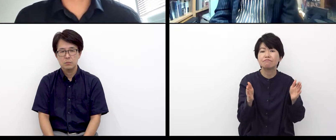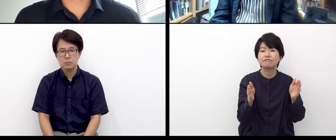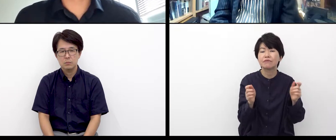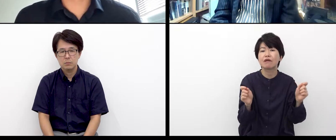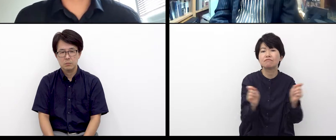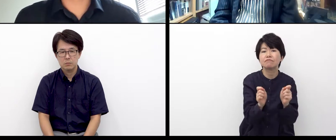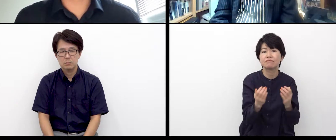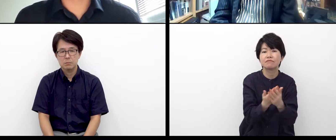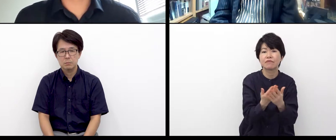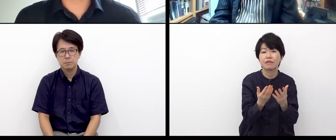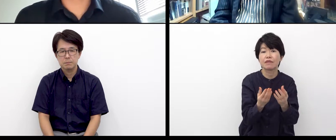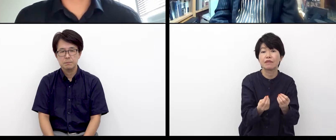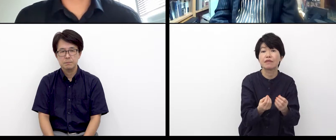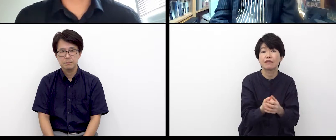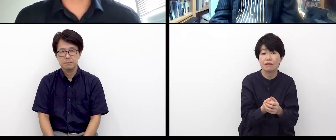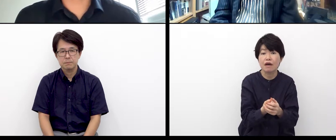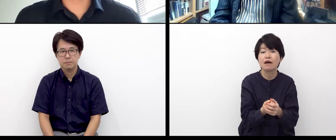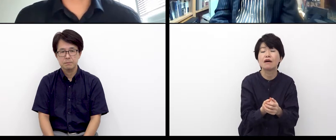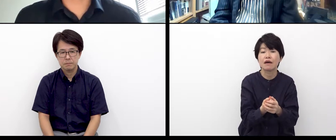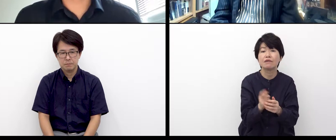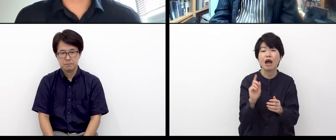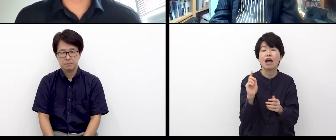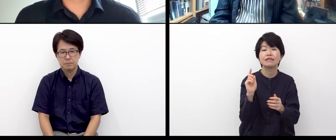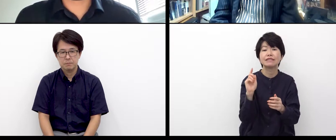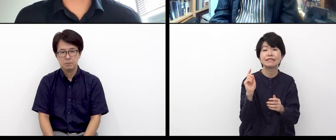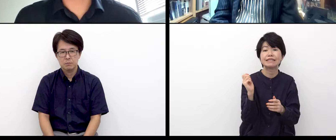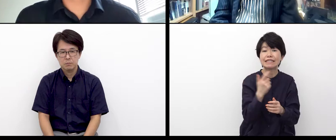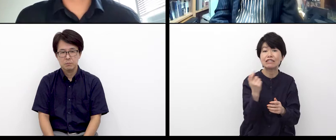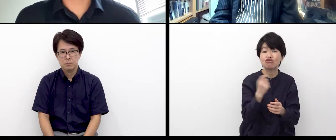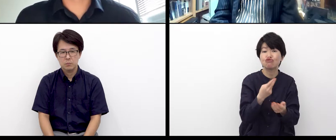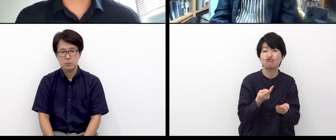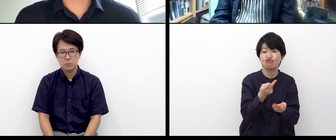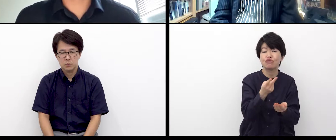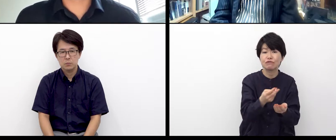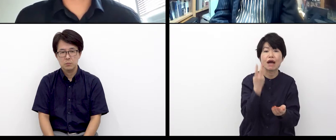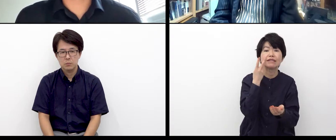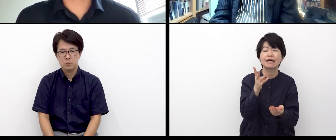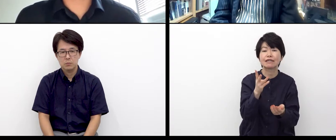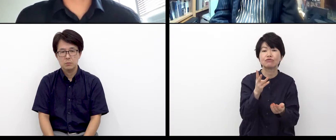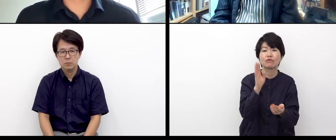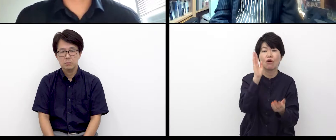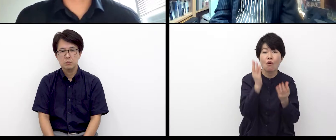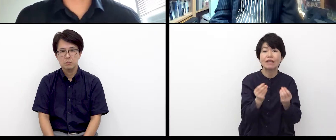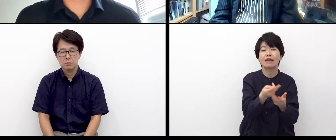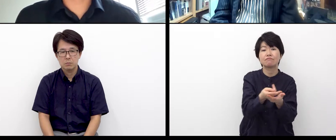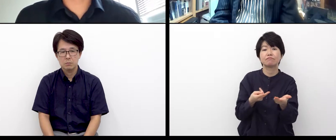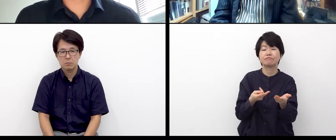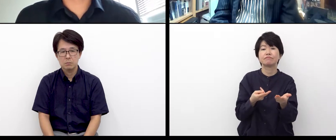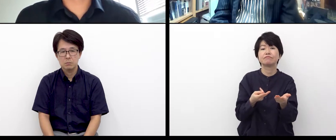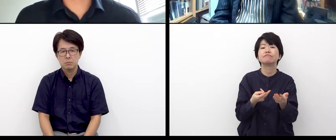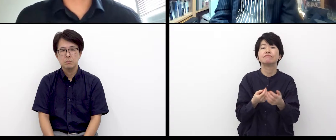emergency hospital stay is up to 3 months and we have to get out soon.